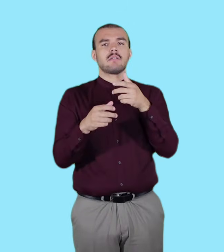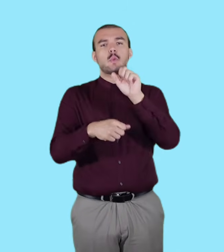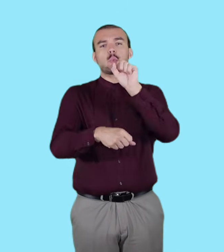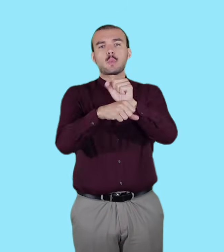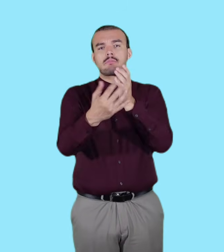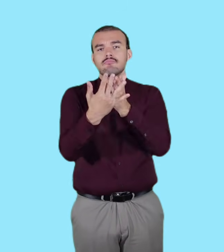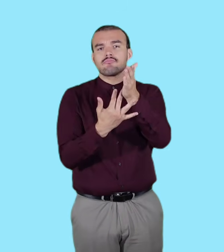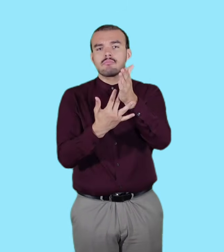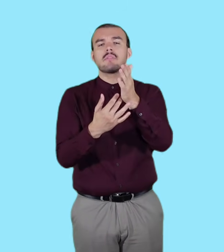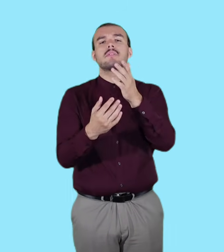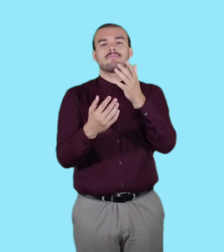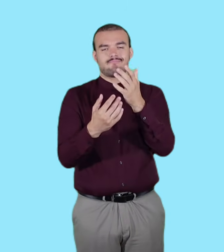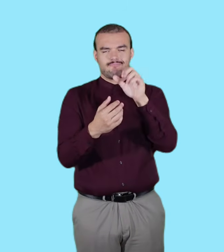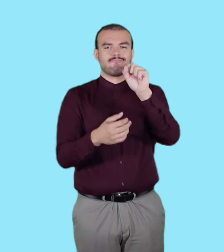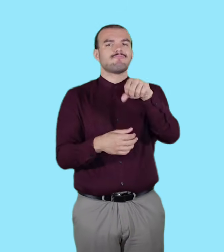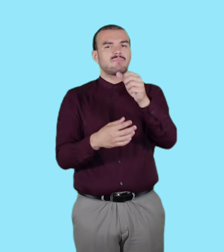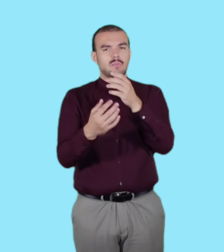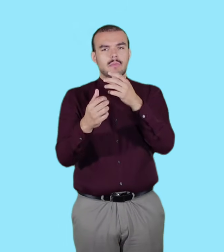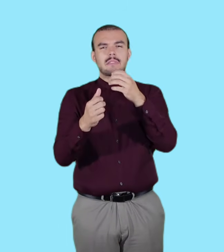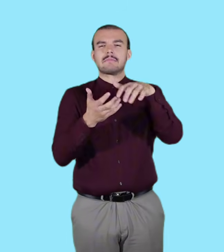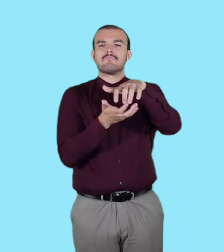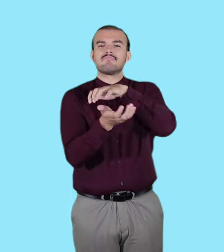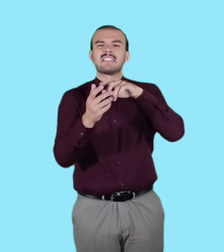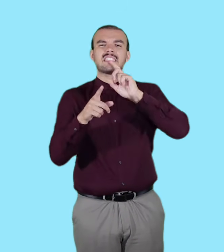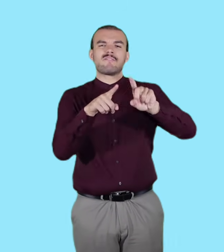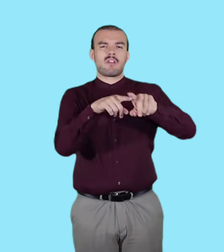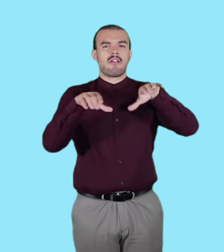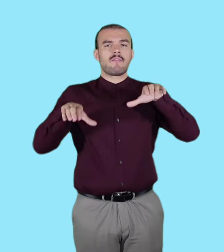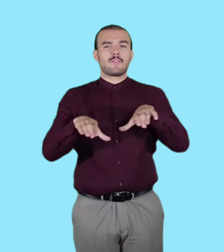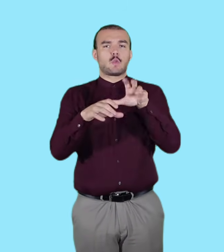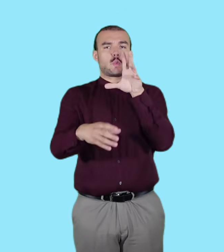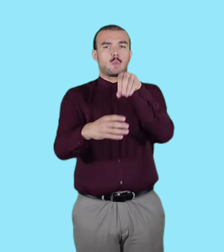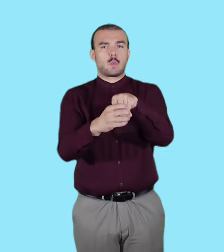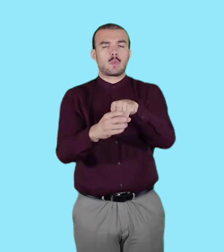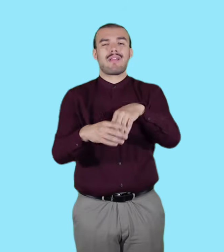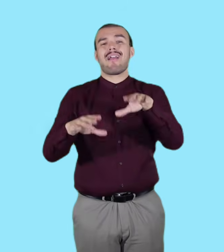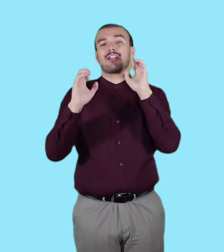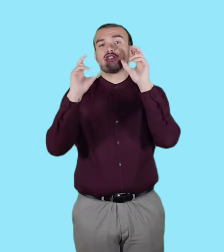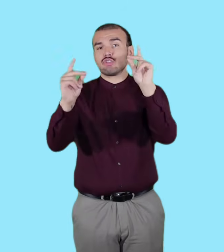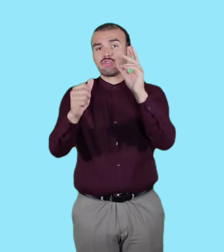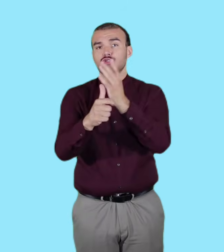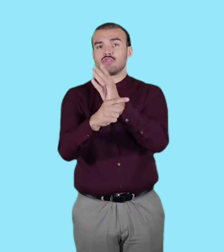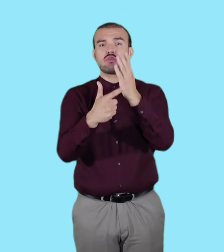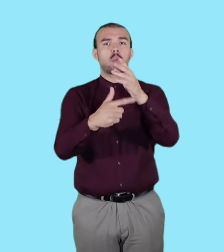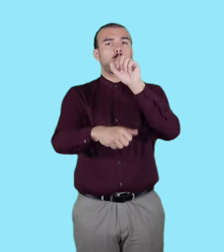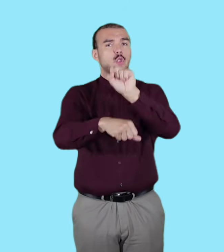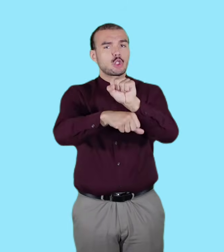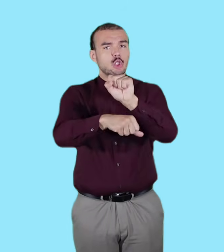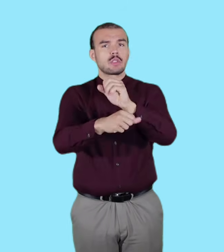through a combination of activities, including education, work,